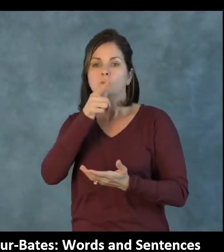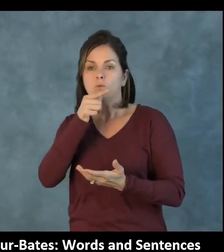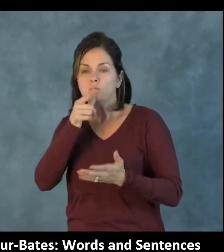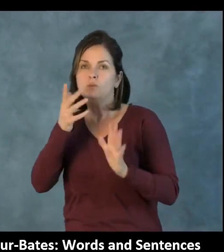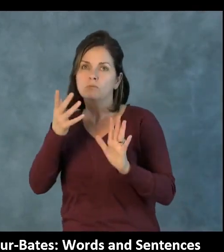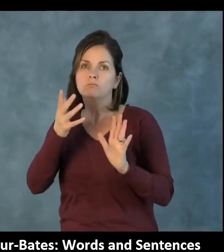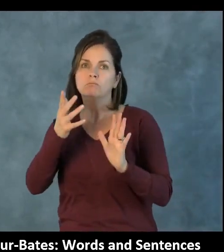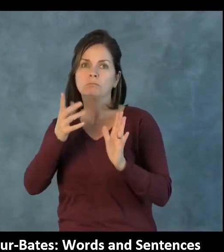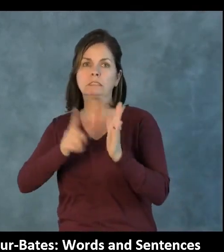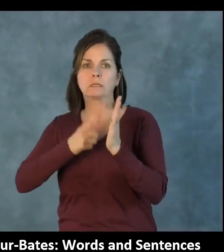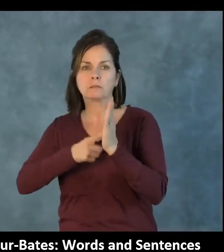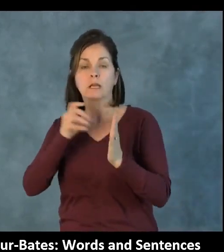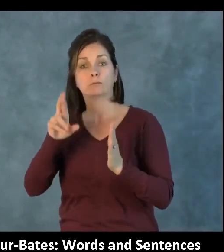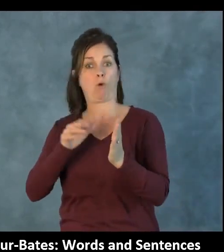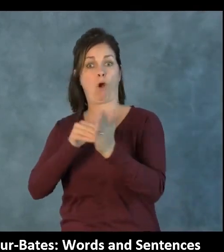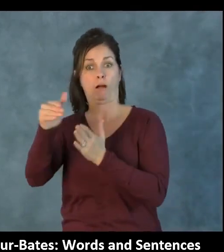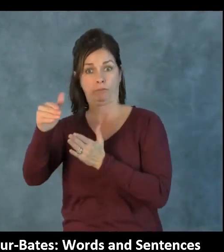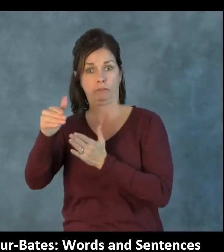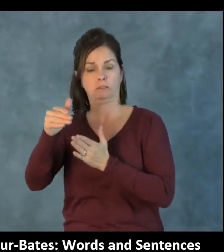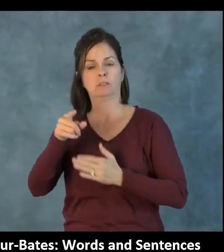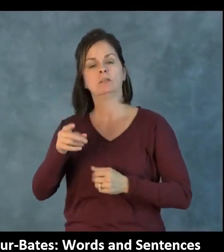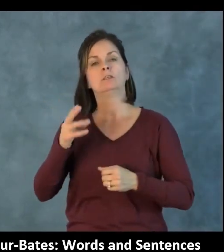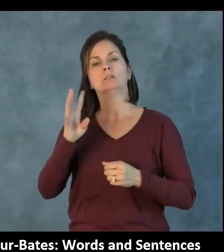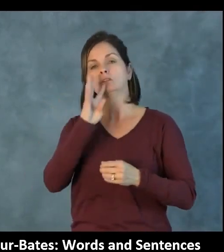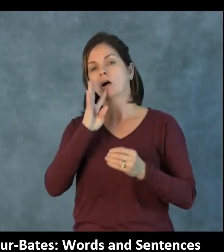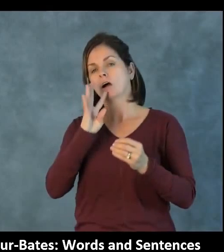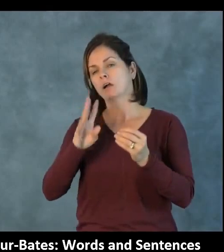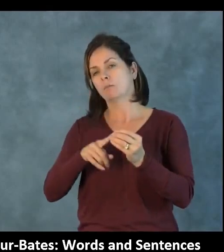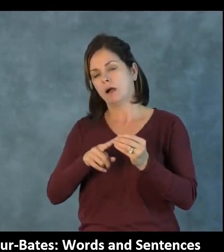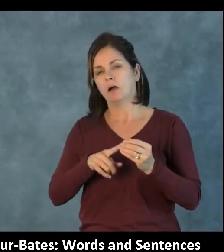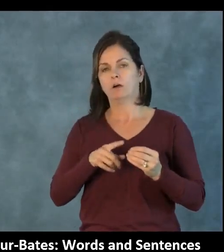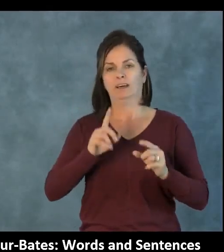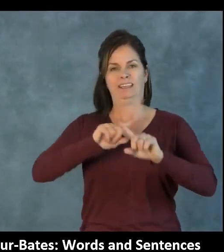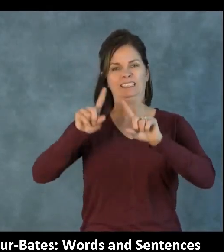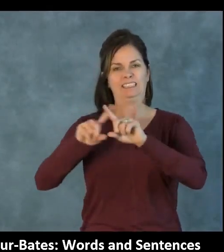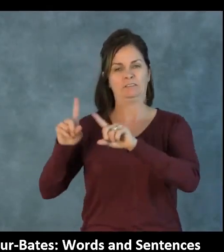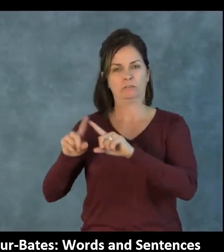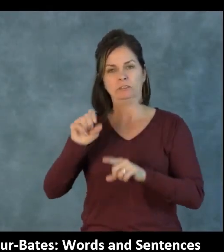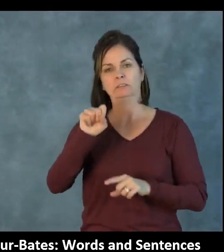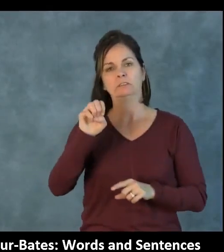or often, talking about the different semantic functions.